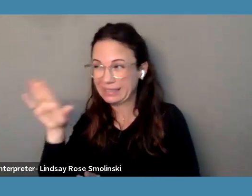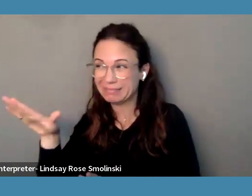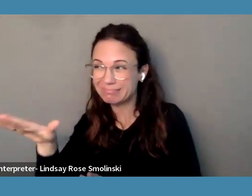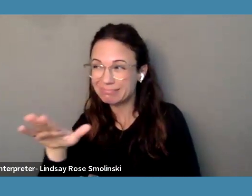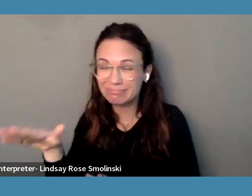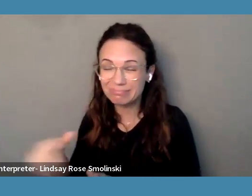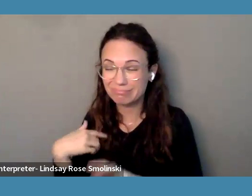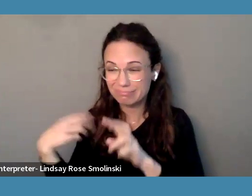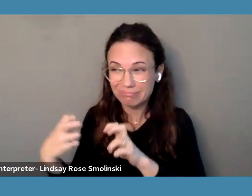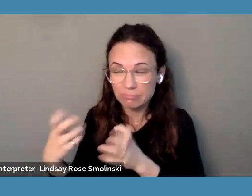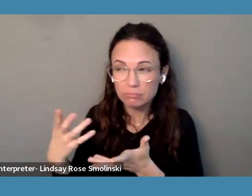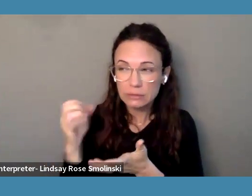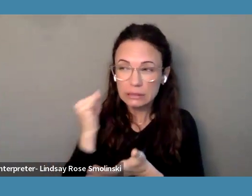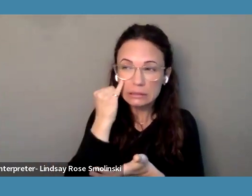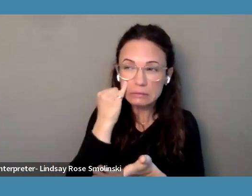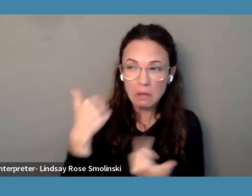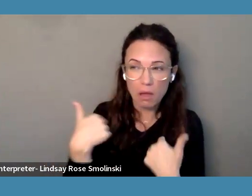okay, if I, for example,